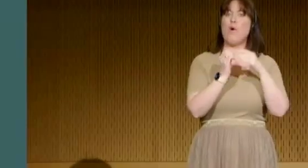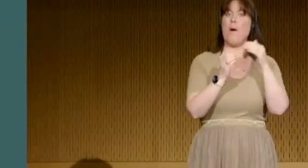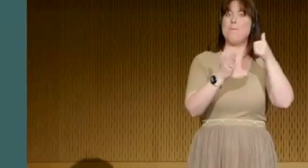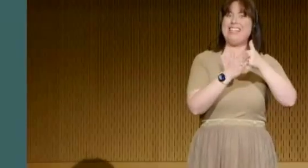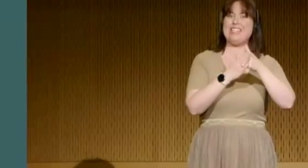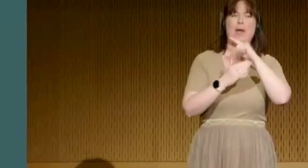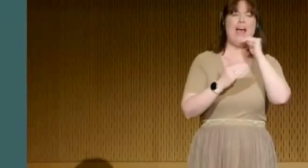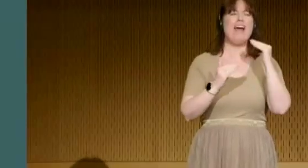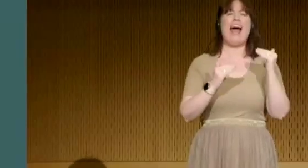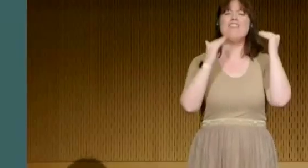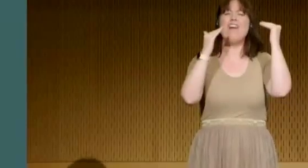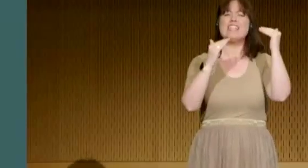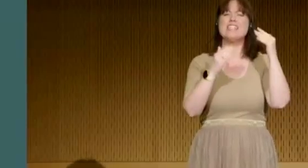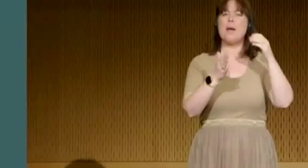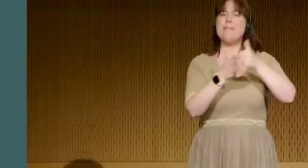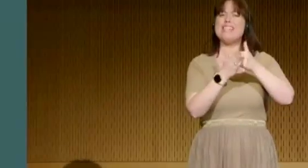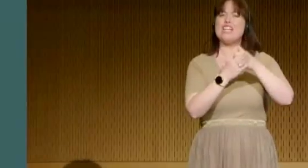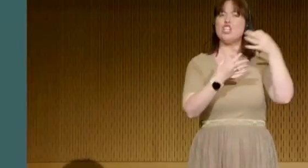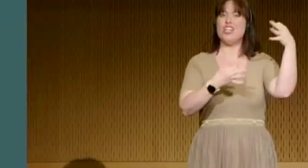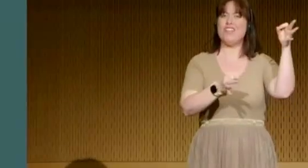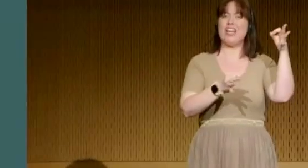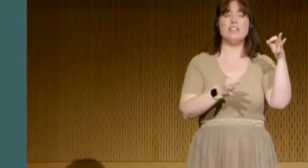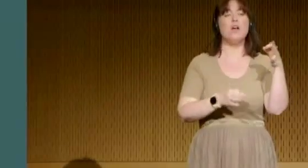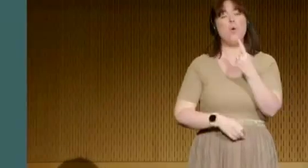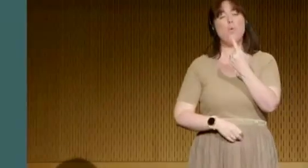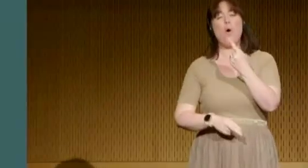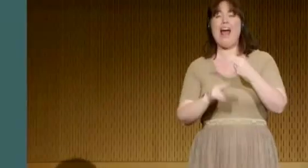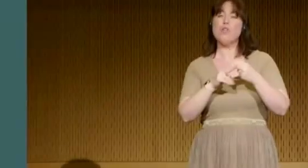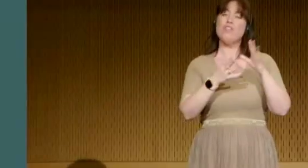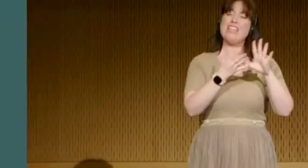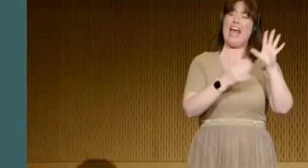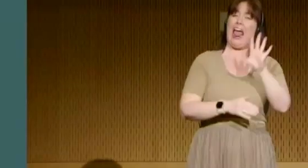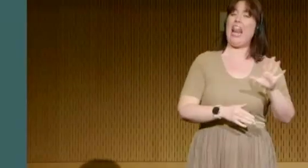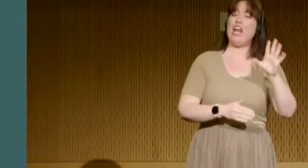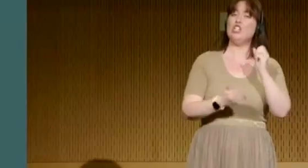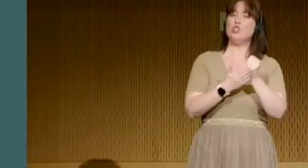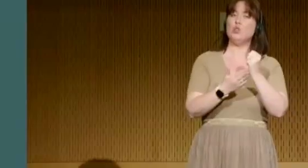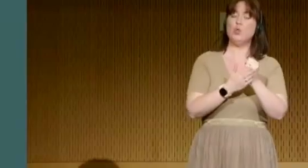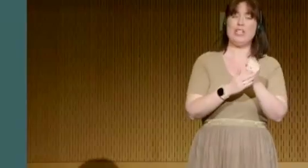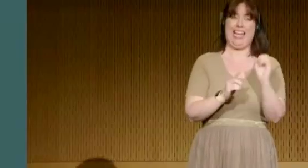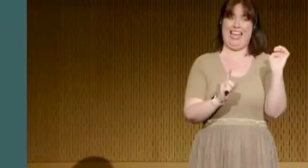business certificate there would have been about one in 10 students for whom English was not their